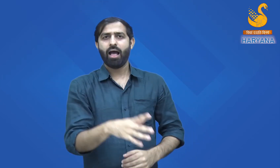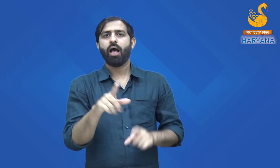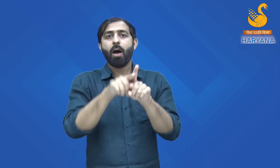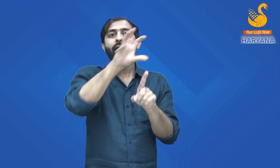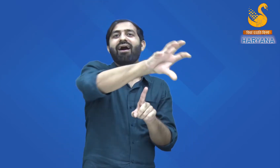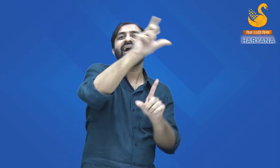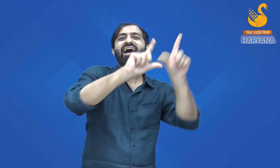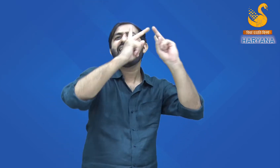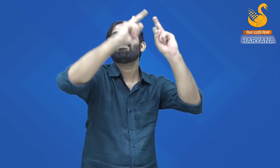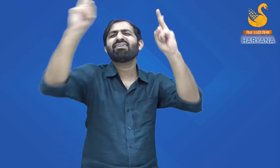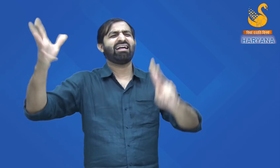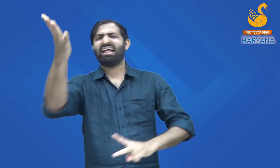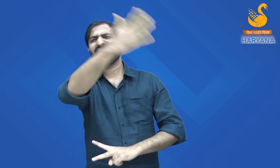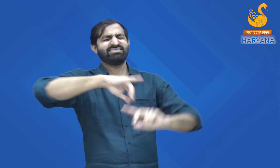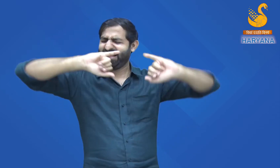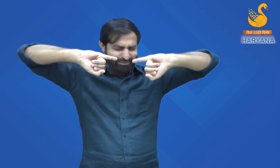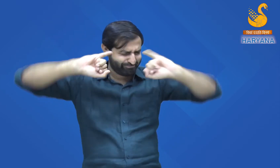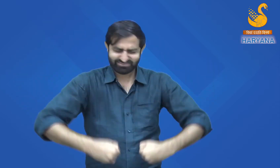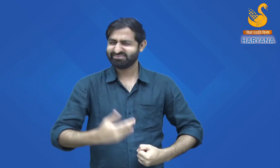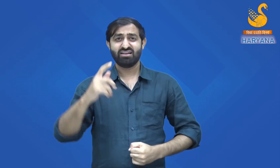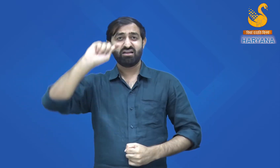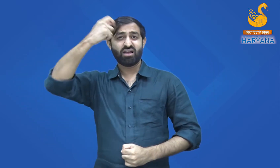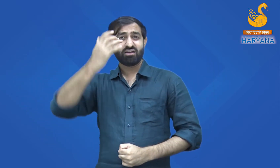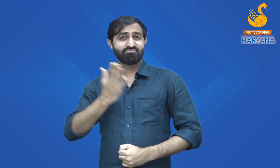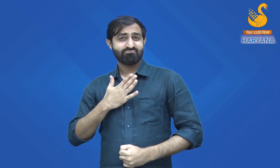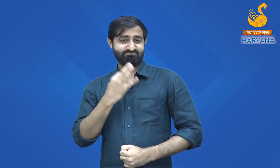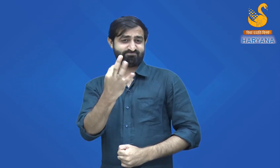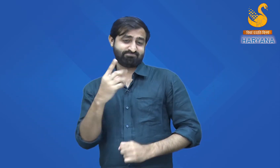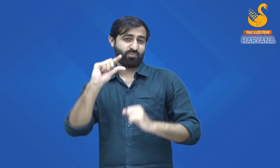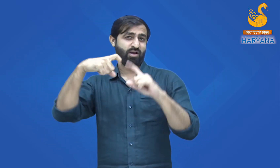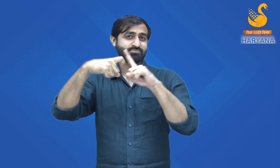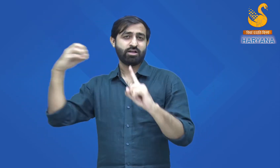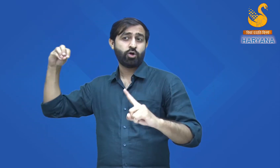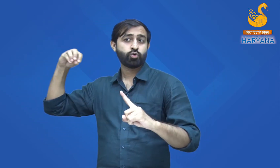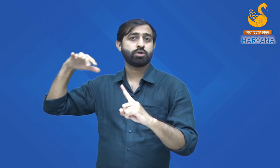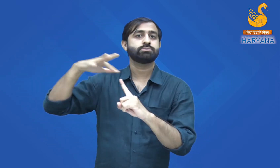They would think that the level of Indian languages is very low and English is superior.